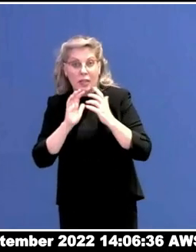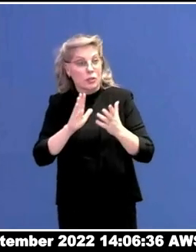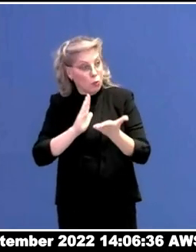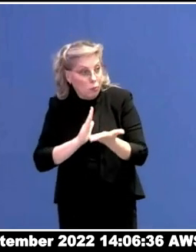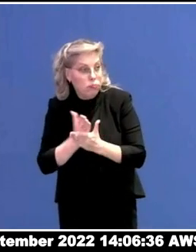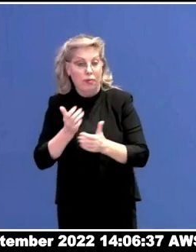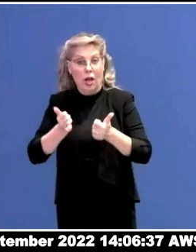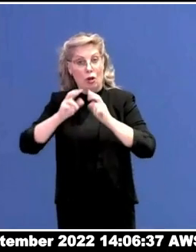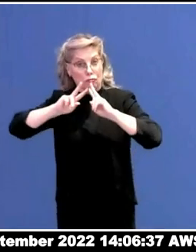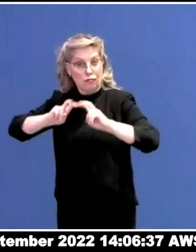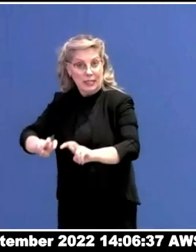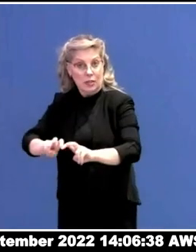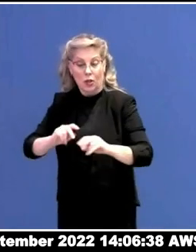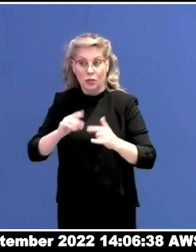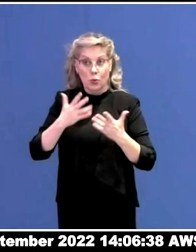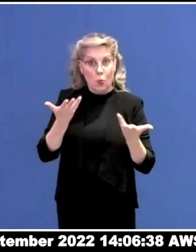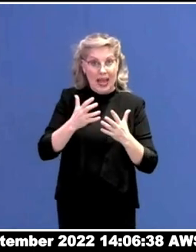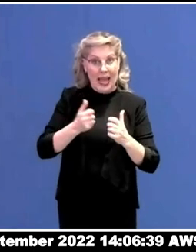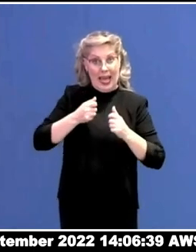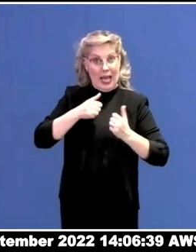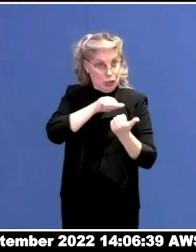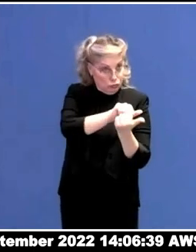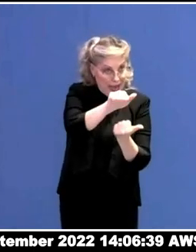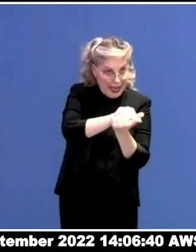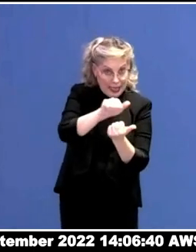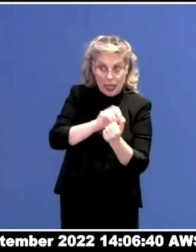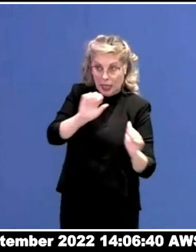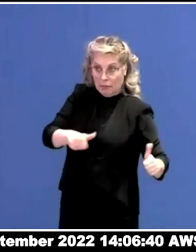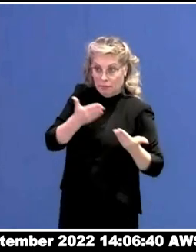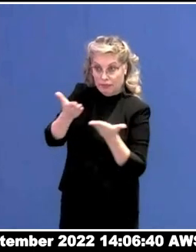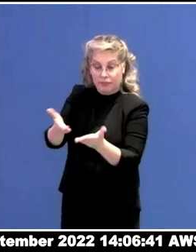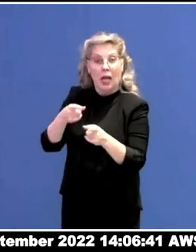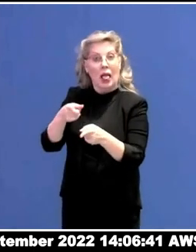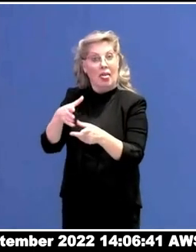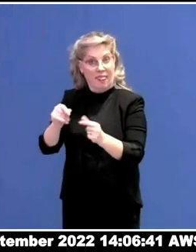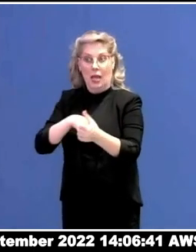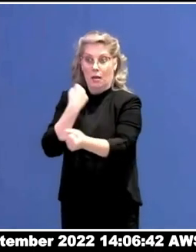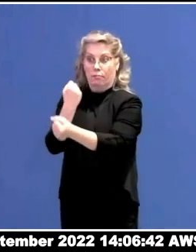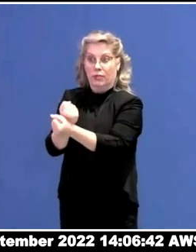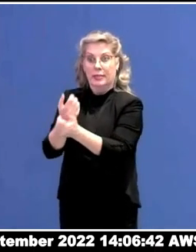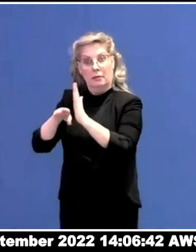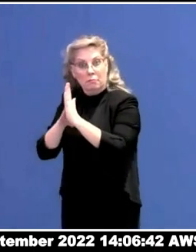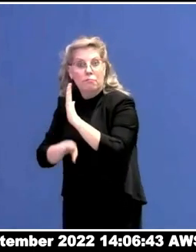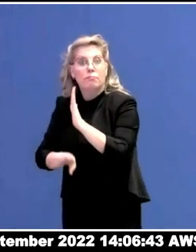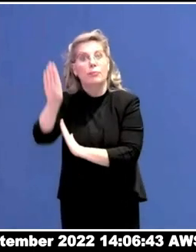training has been effective in changing culture, behaviour, empathy - it's a very